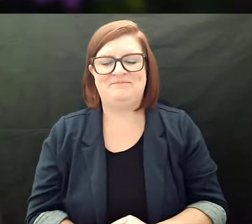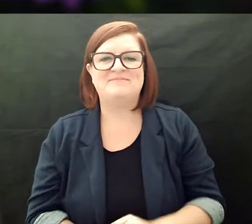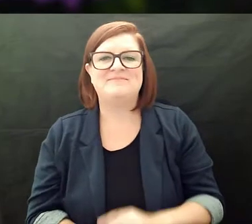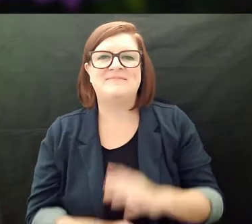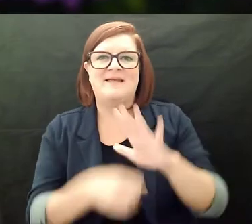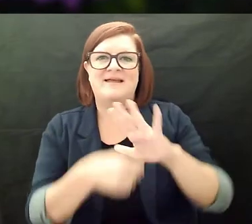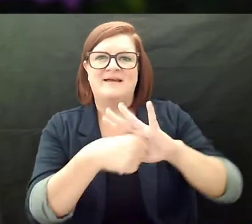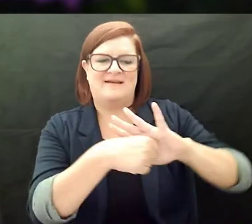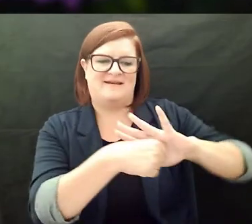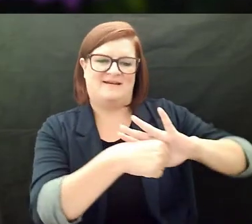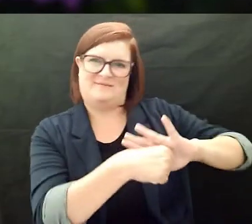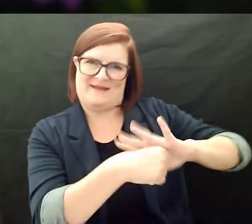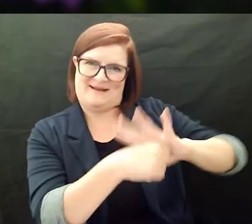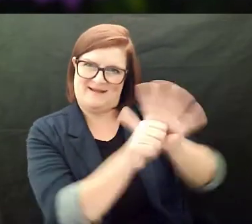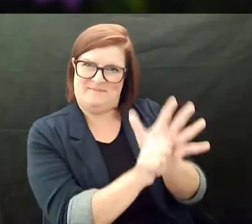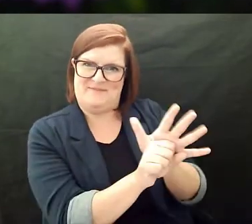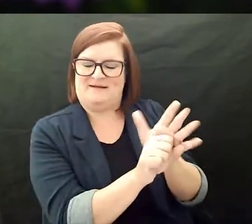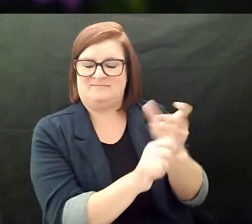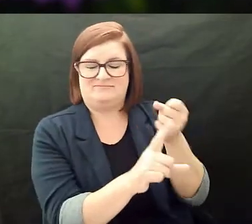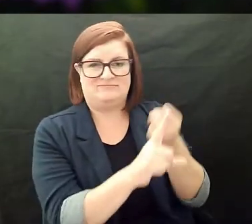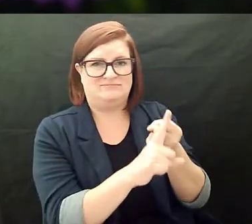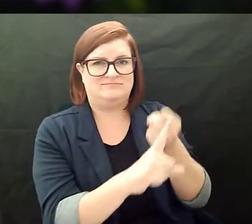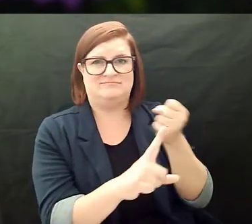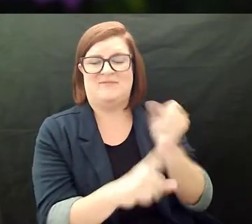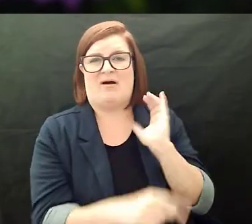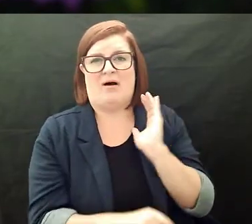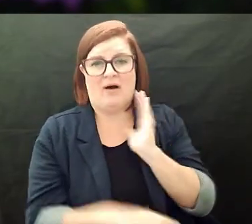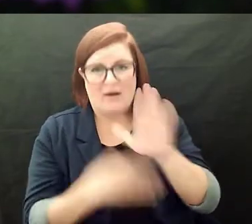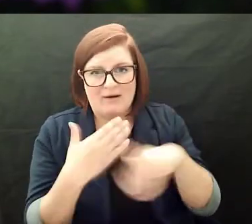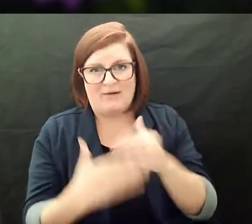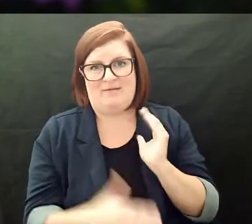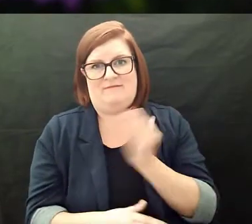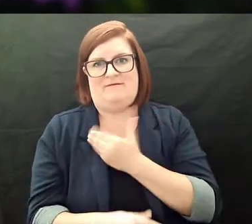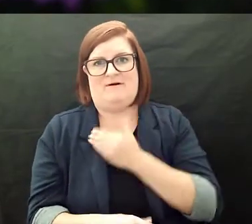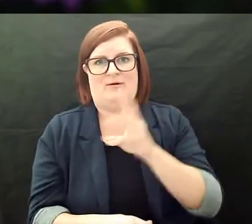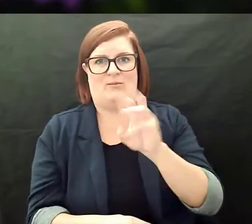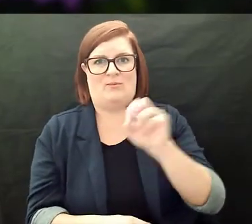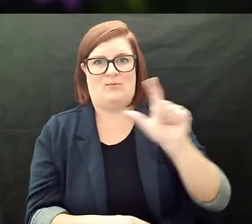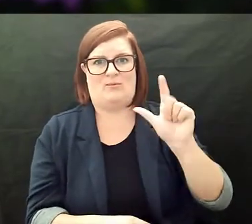The pandemic has impacted the well-being of all of us.